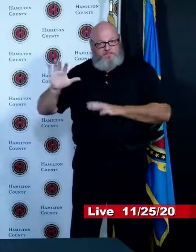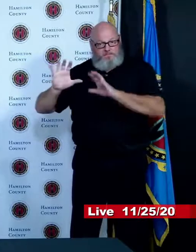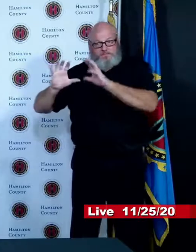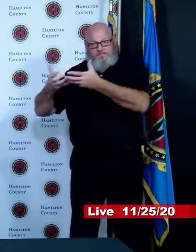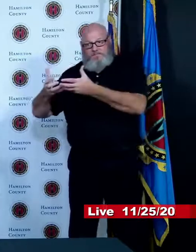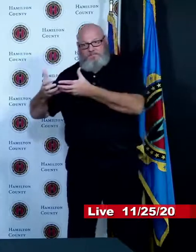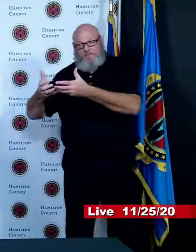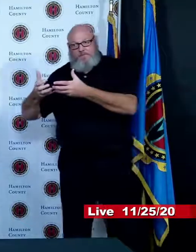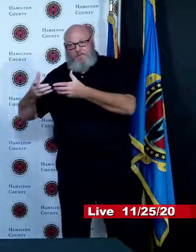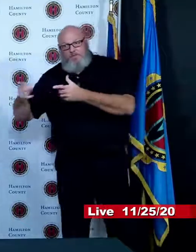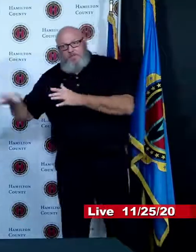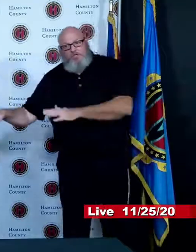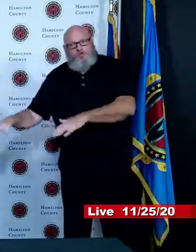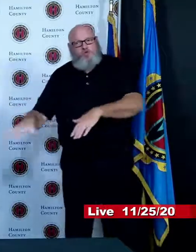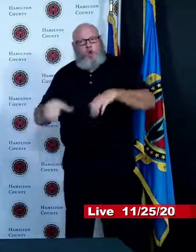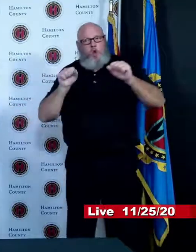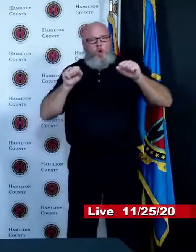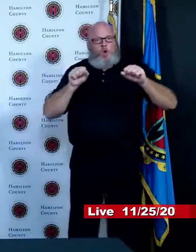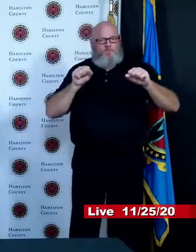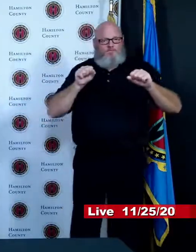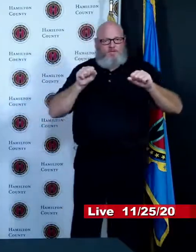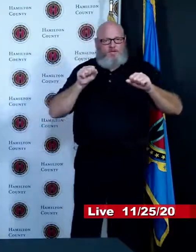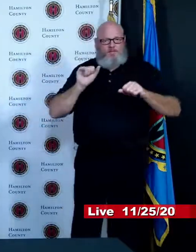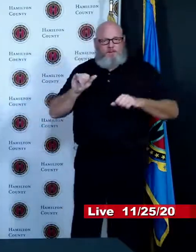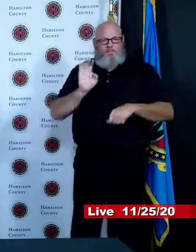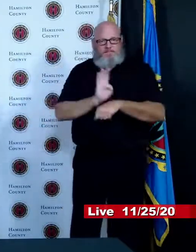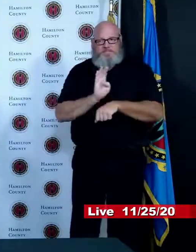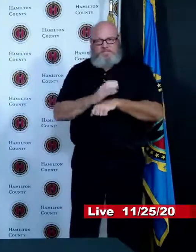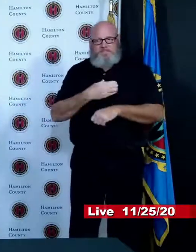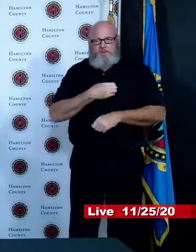we still see complaints about restaurants in a variety of locations and we still follow up